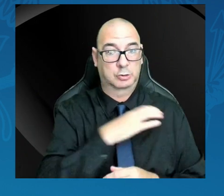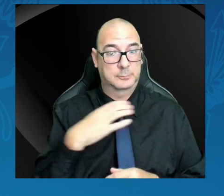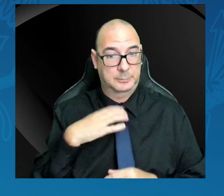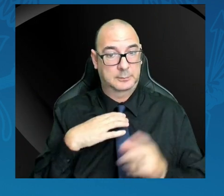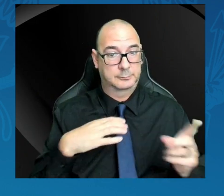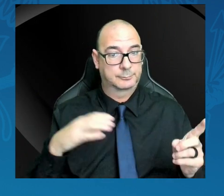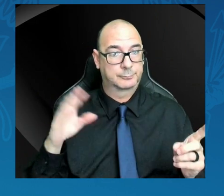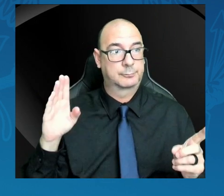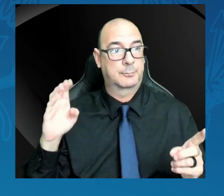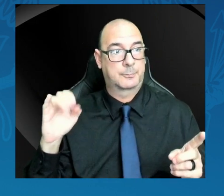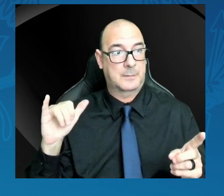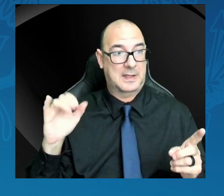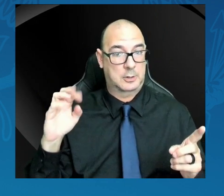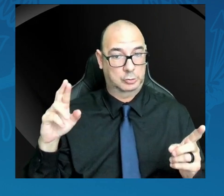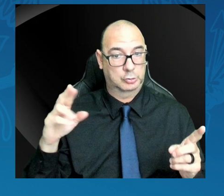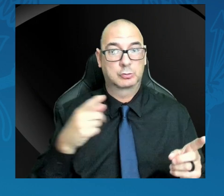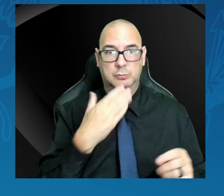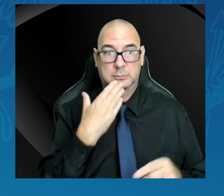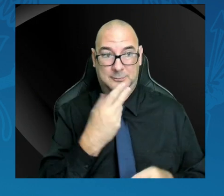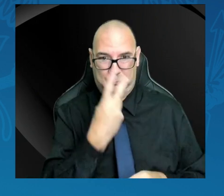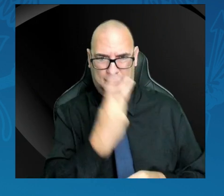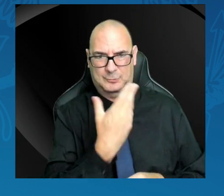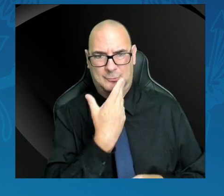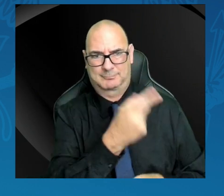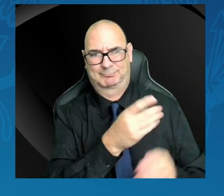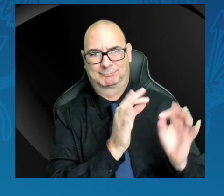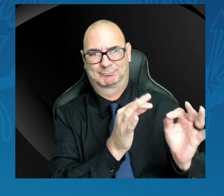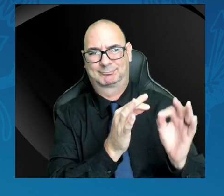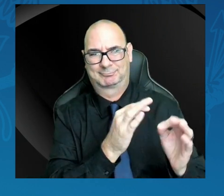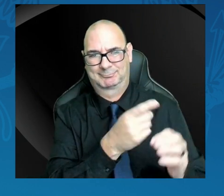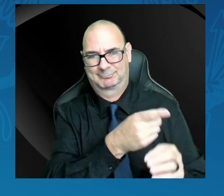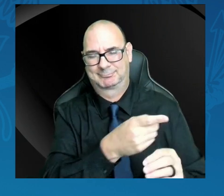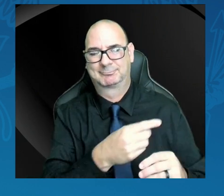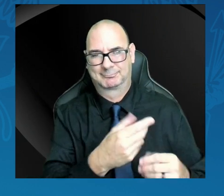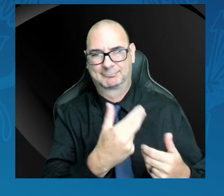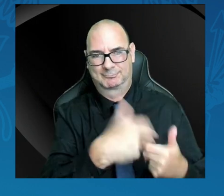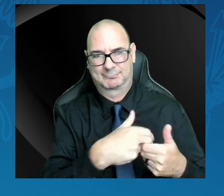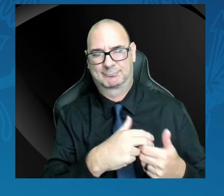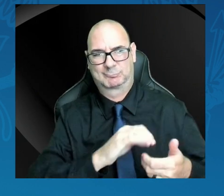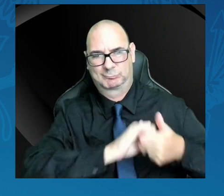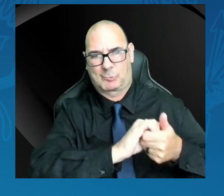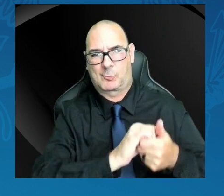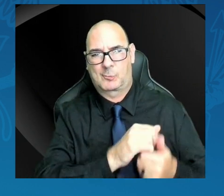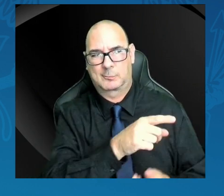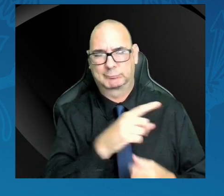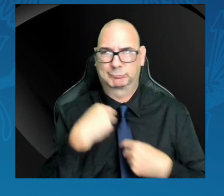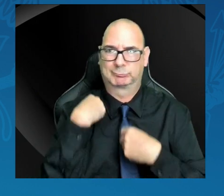I appreciate the partnership and your long term commitment to tackling climate change. And Congressman Connolly,